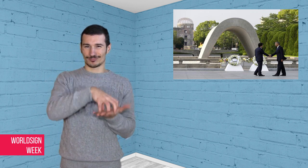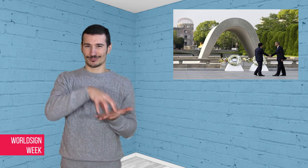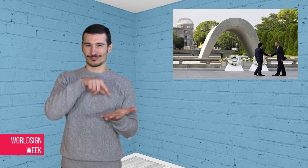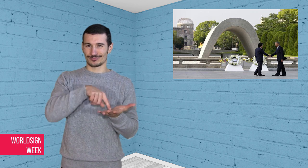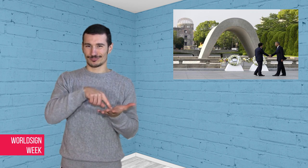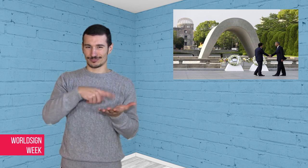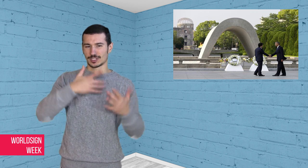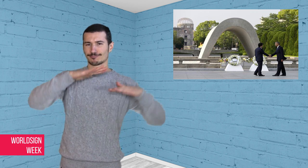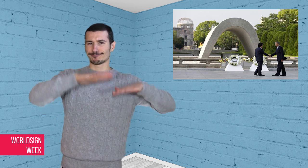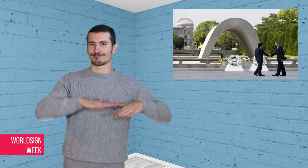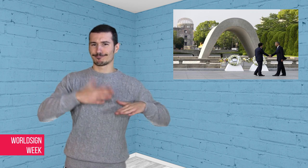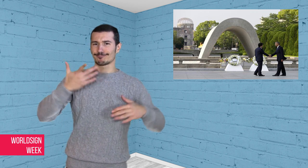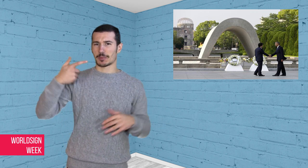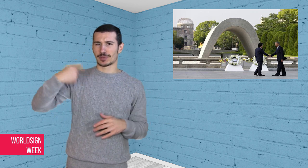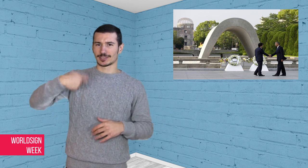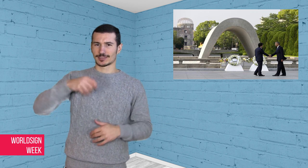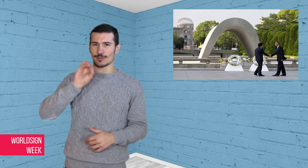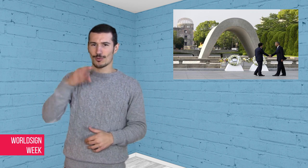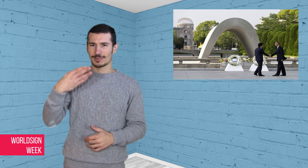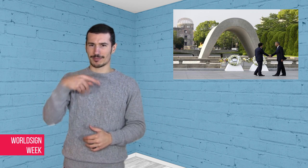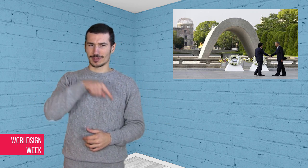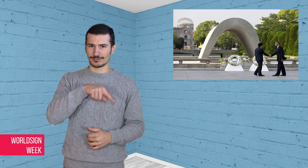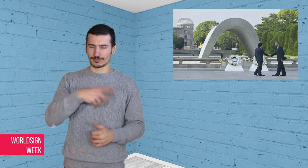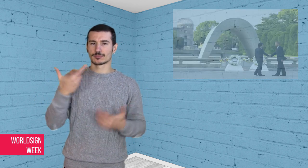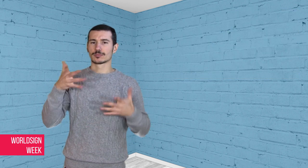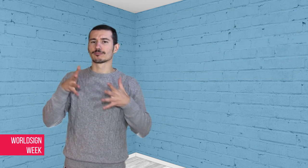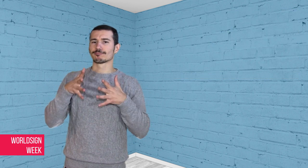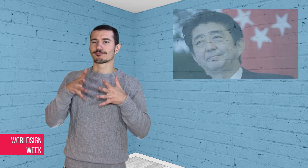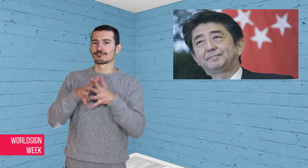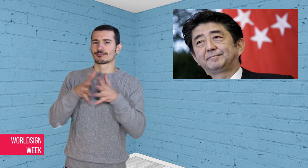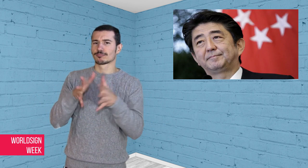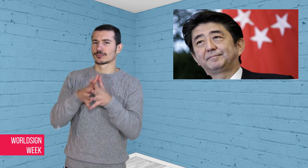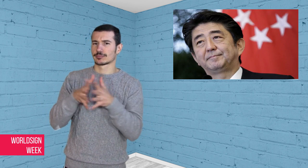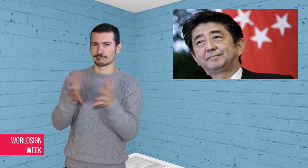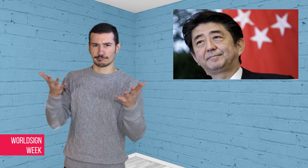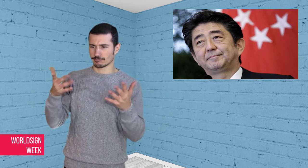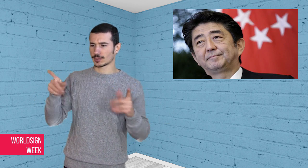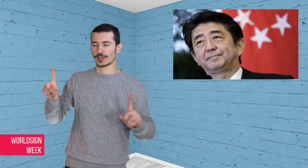The White House confirmed the two leaders’